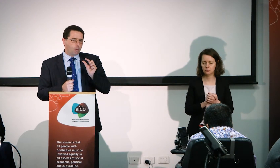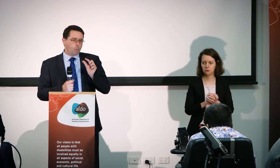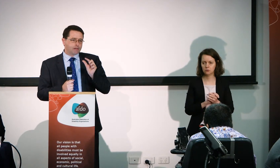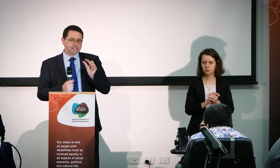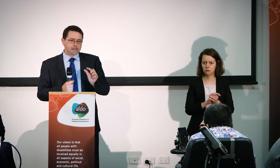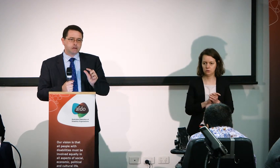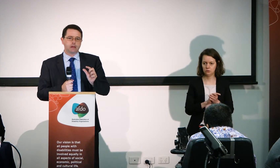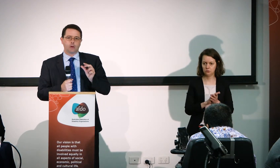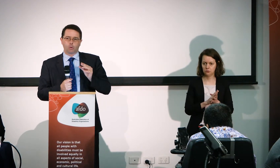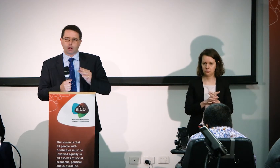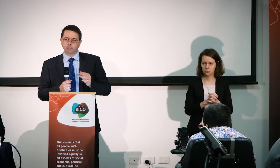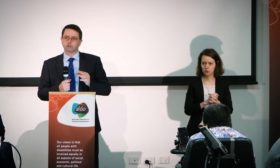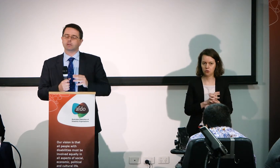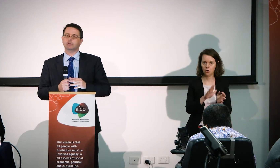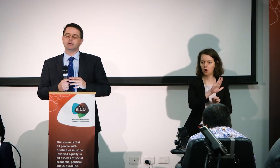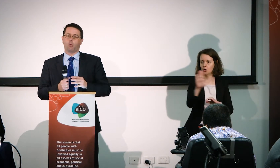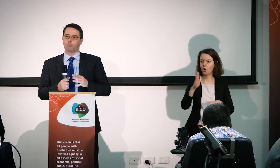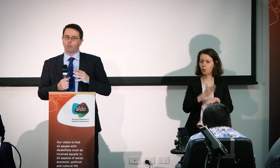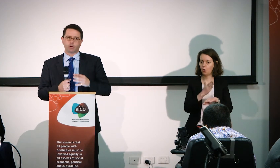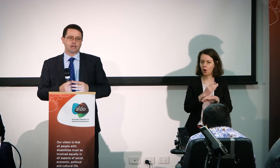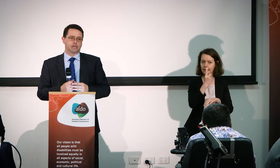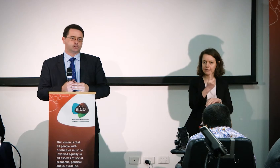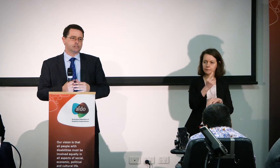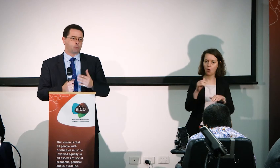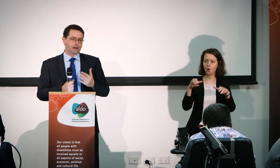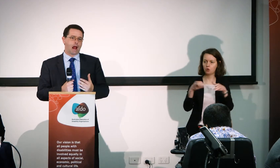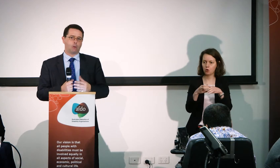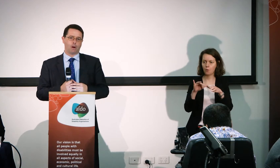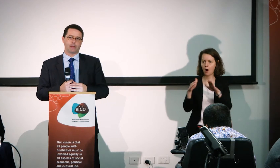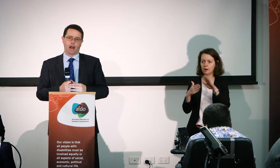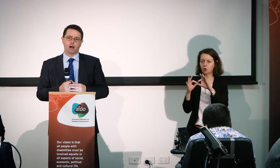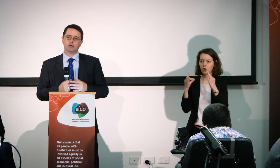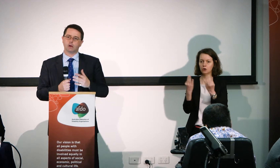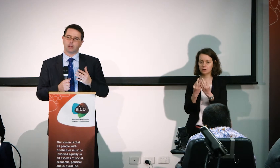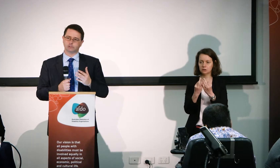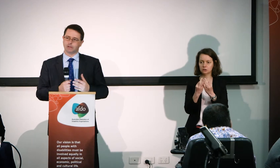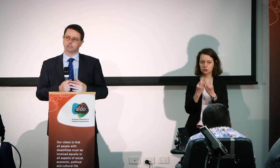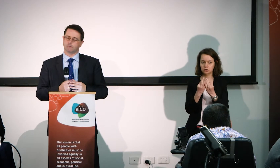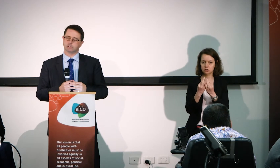whether singularly or collectively or with organisations, we are where we are in 2017.